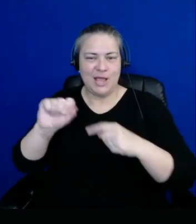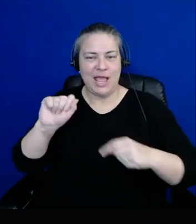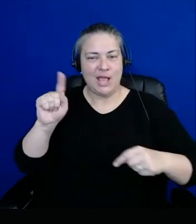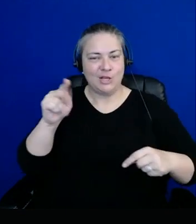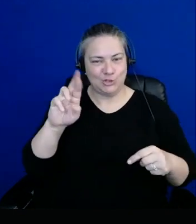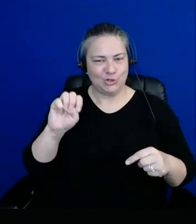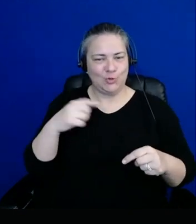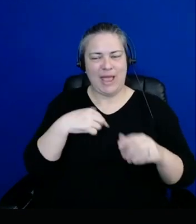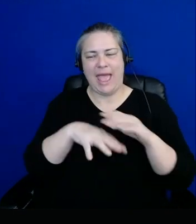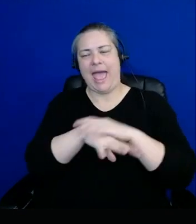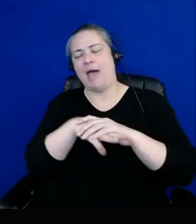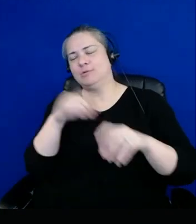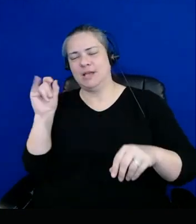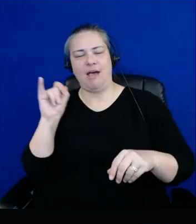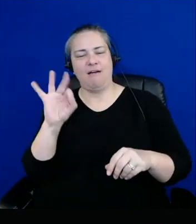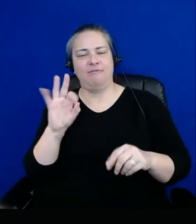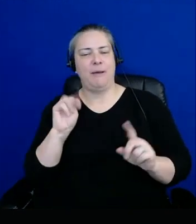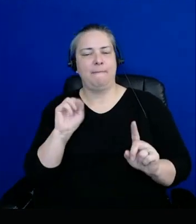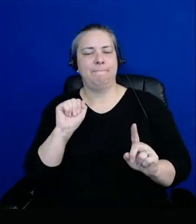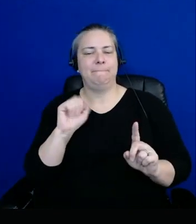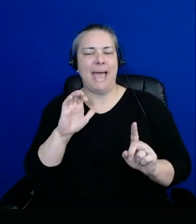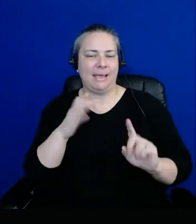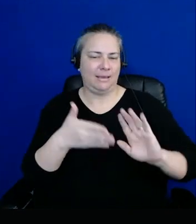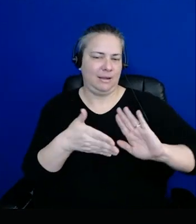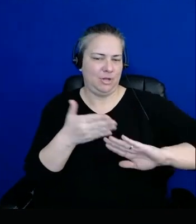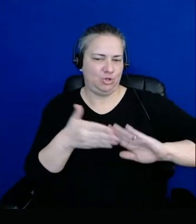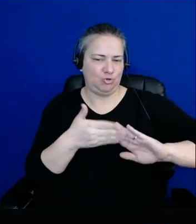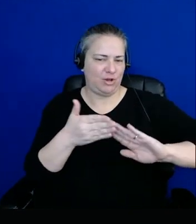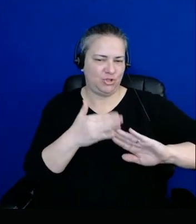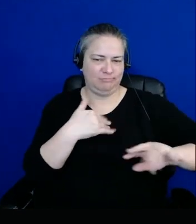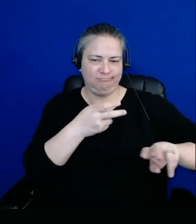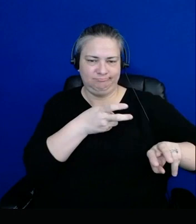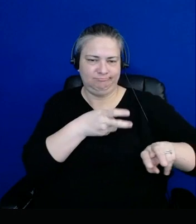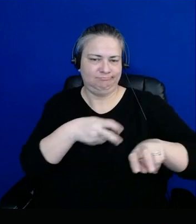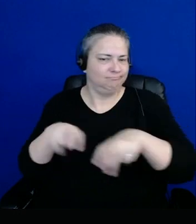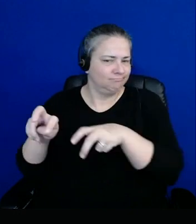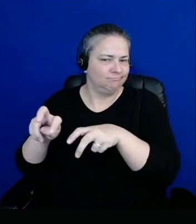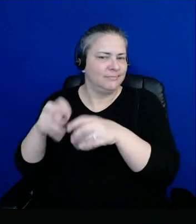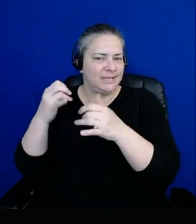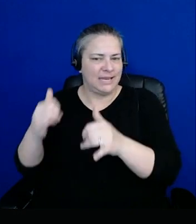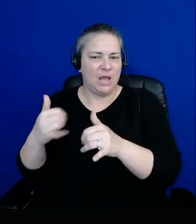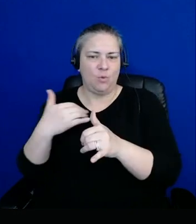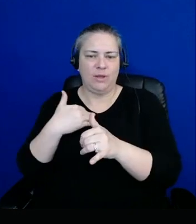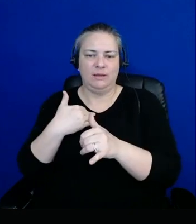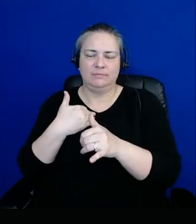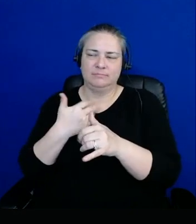of the business of Mac administration, and easily scale out our Mac build resources.